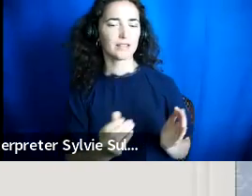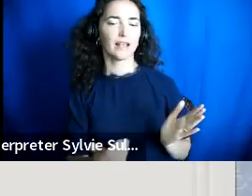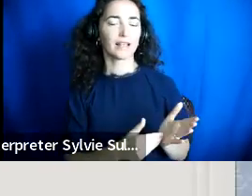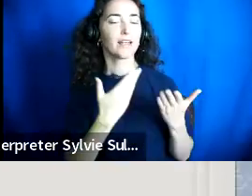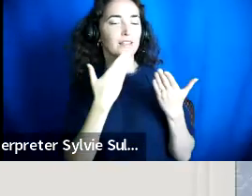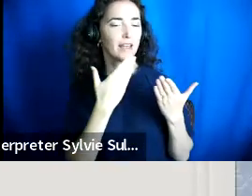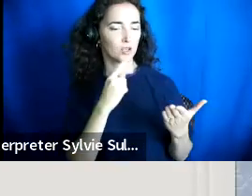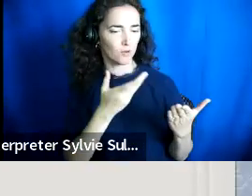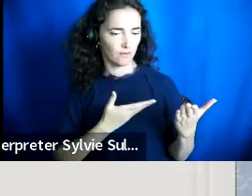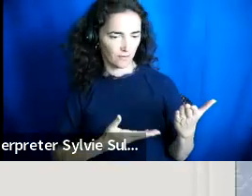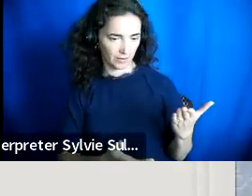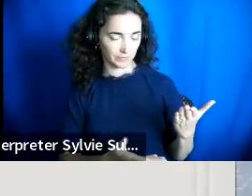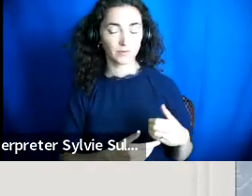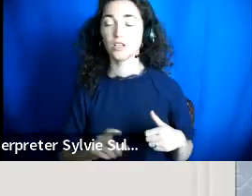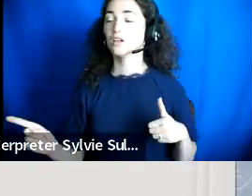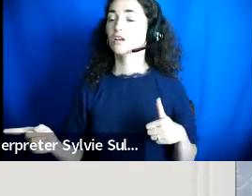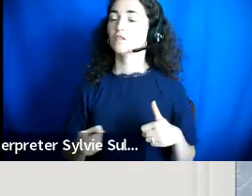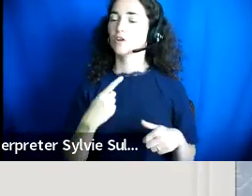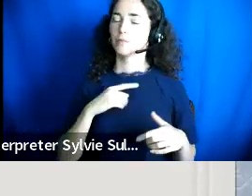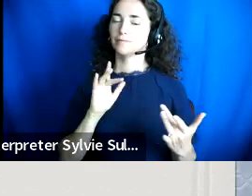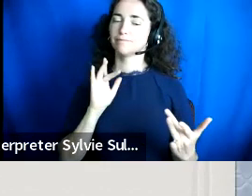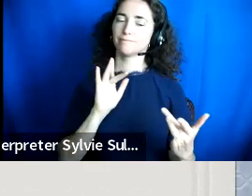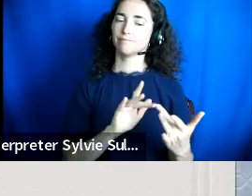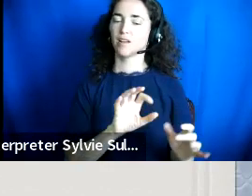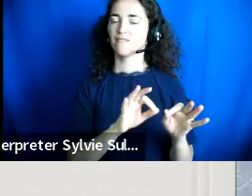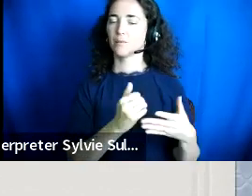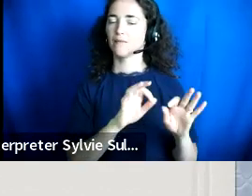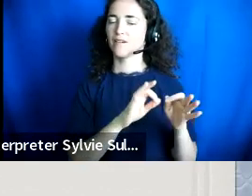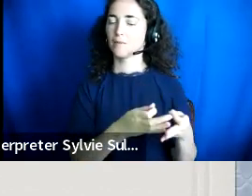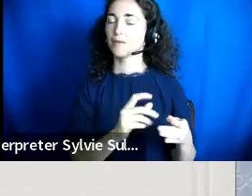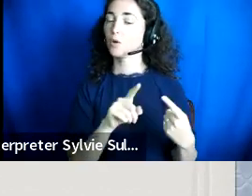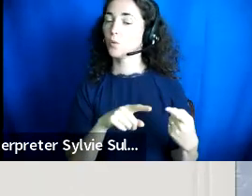I originally reached out to families helping families in 2,016.